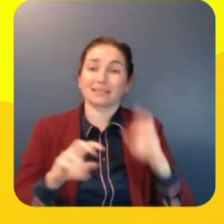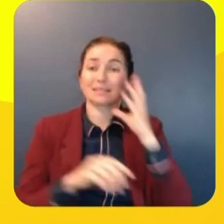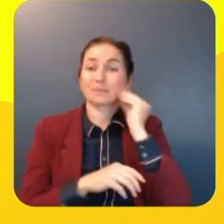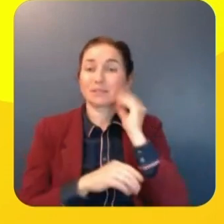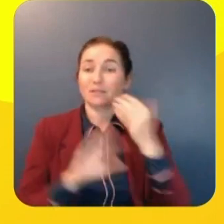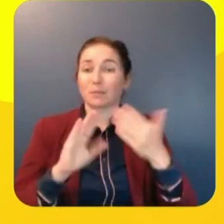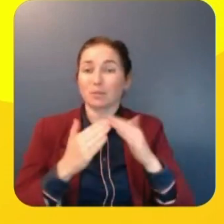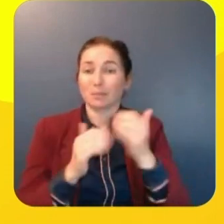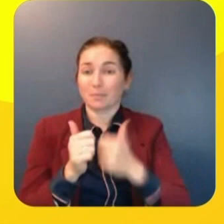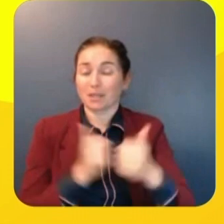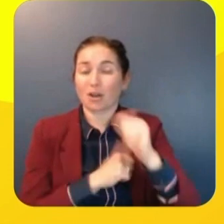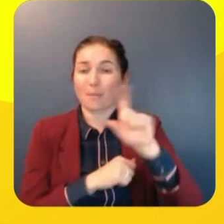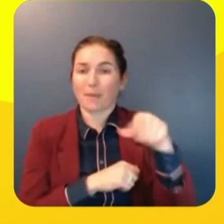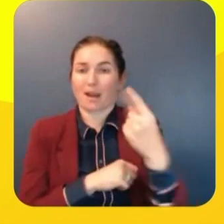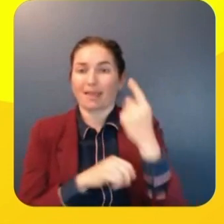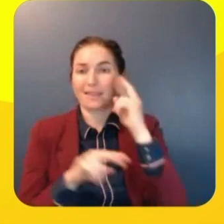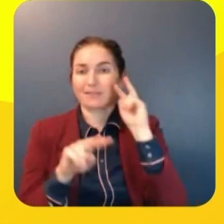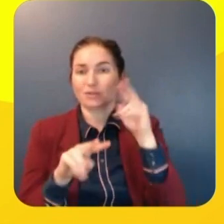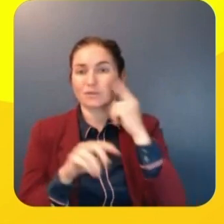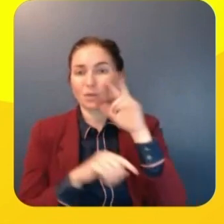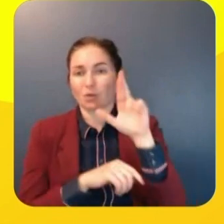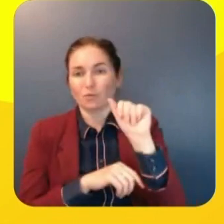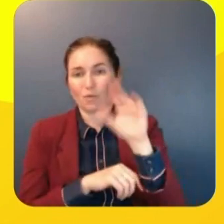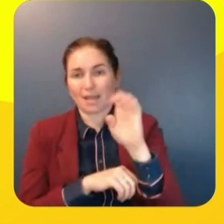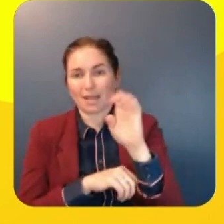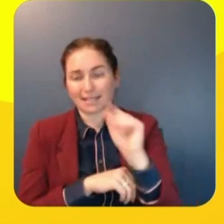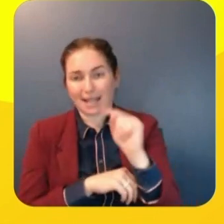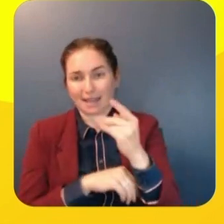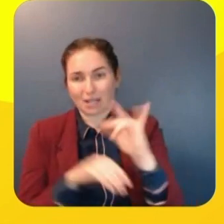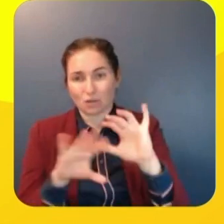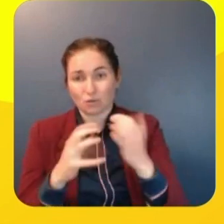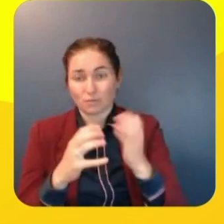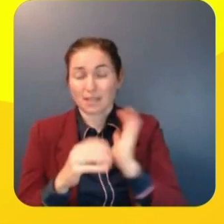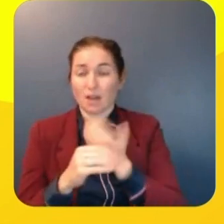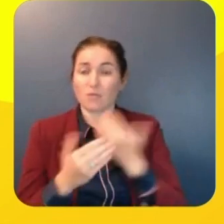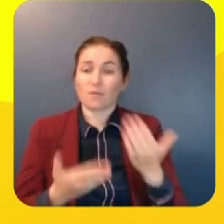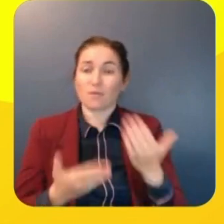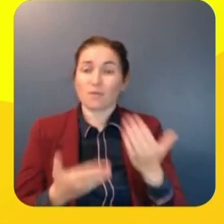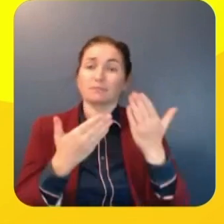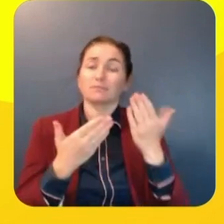views of race and ethnicity. Our recommendations in the framework create industry wide standards